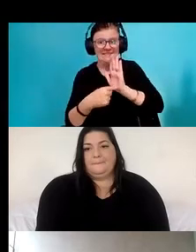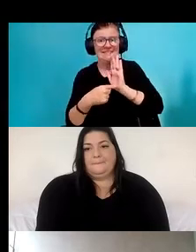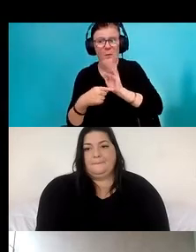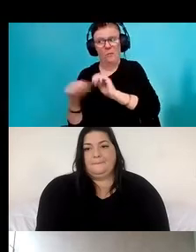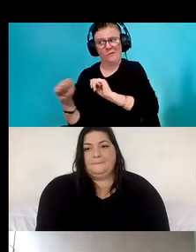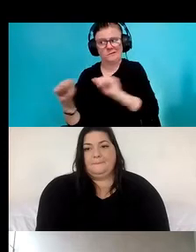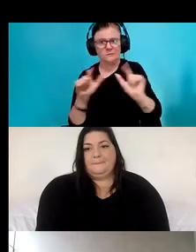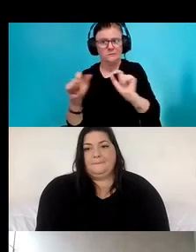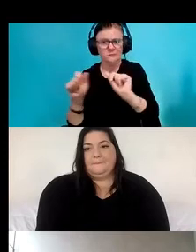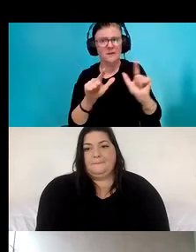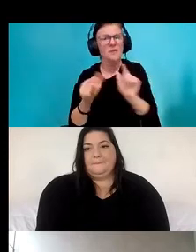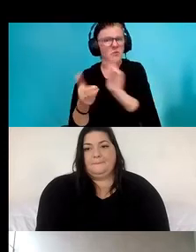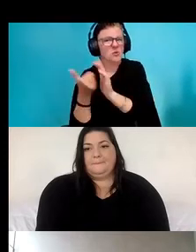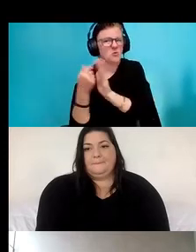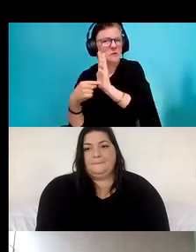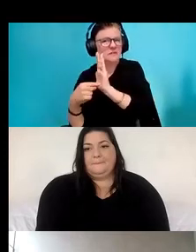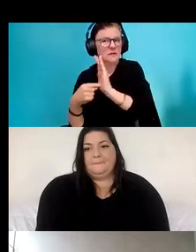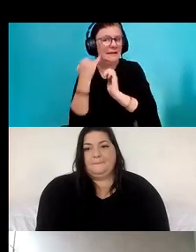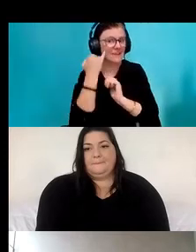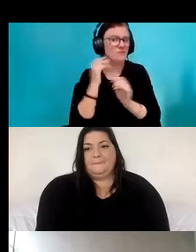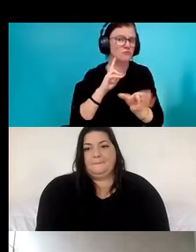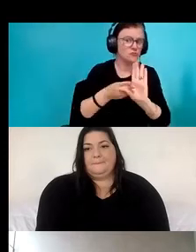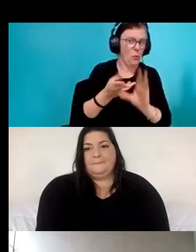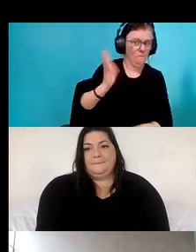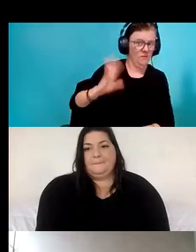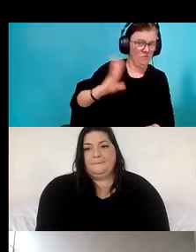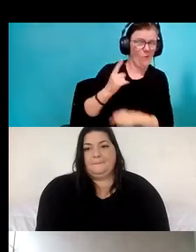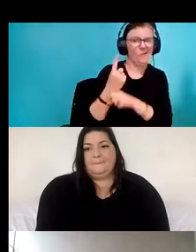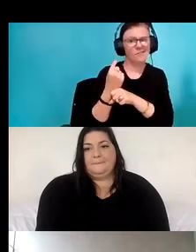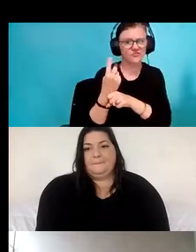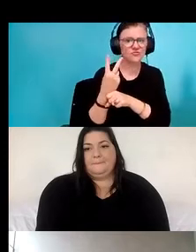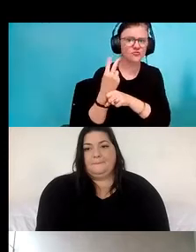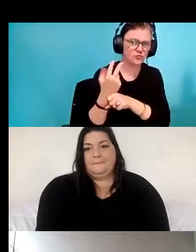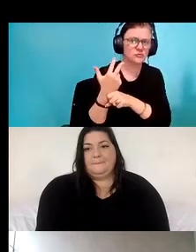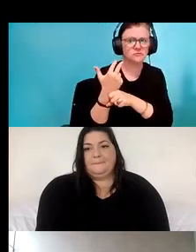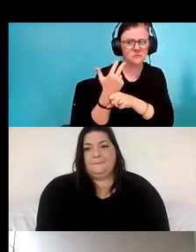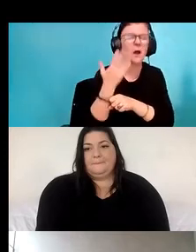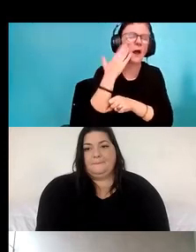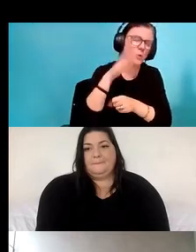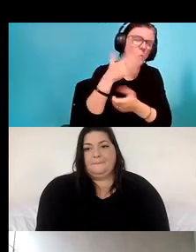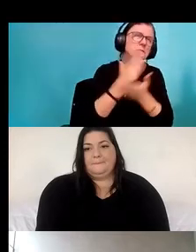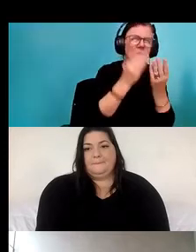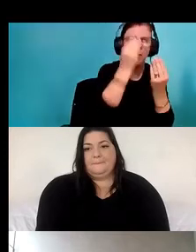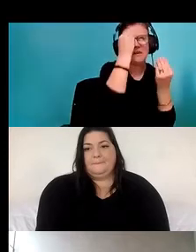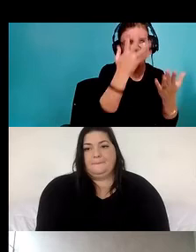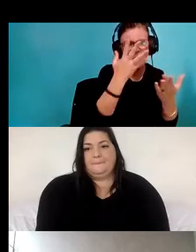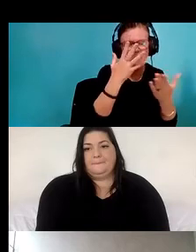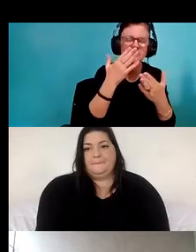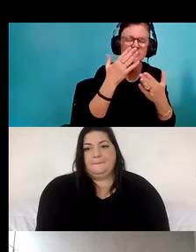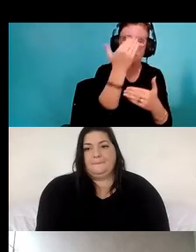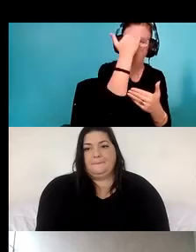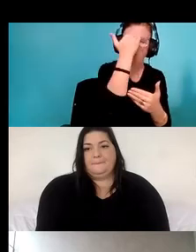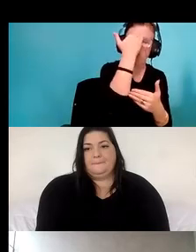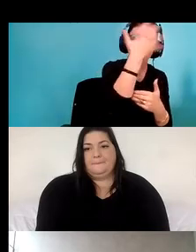hope that, even though some of the information might be familiar, that you'll glean some new insights as